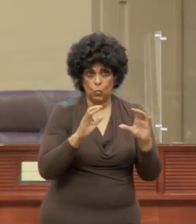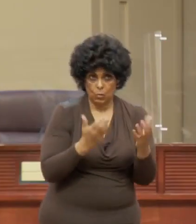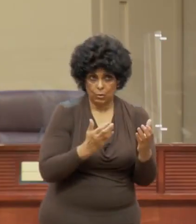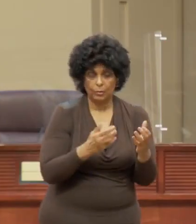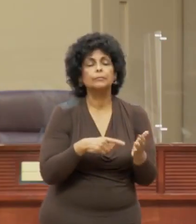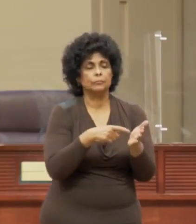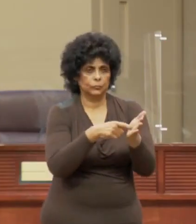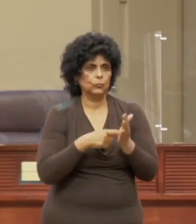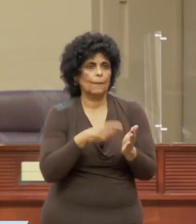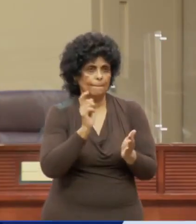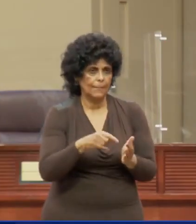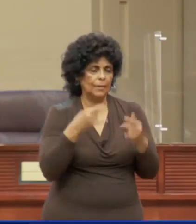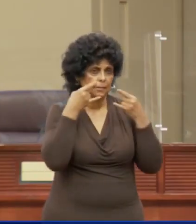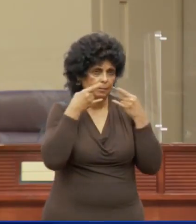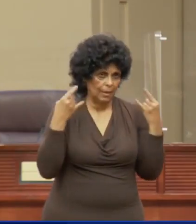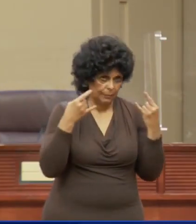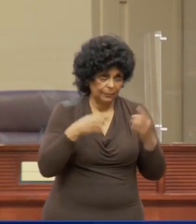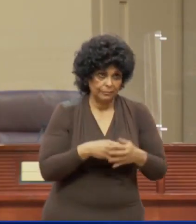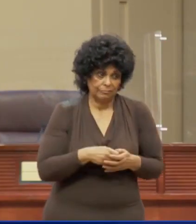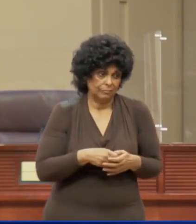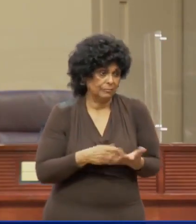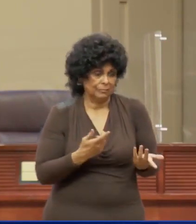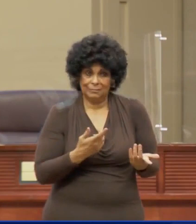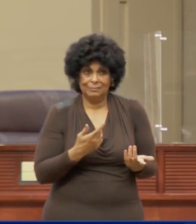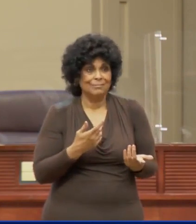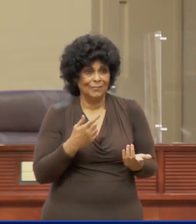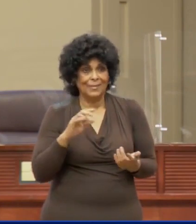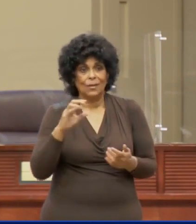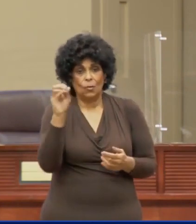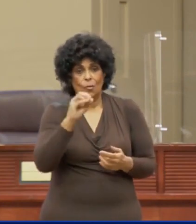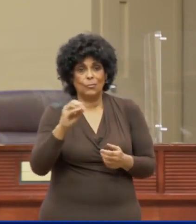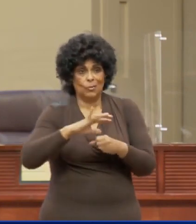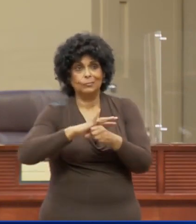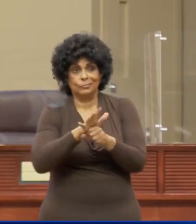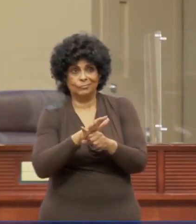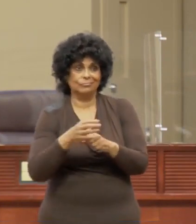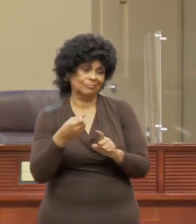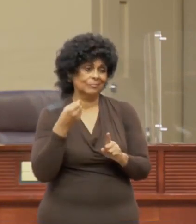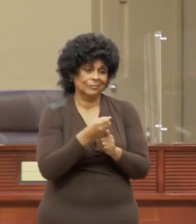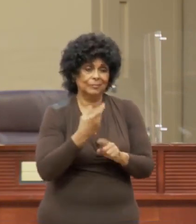SICK CALLS FROM EMPLOYEES, HAS NOT MADET IEASY FOR THE CNTOU